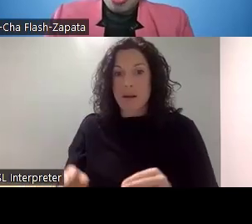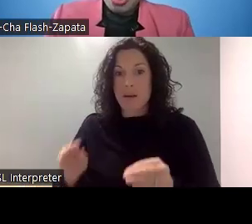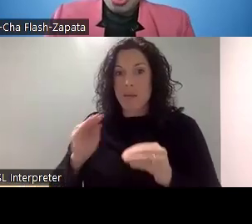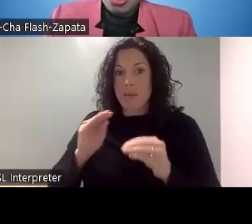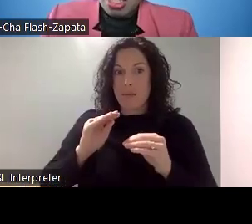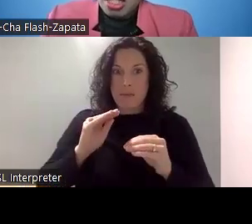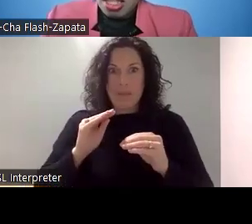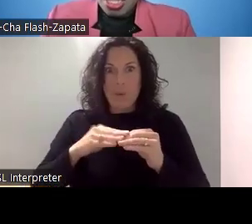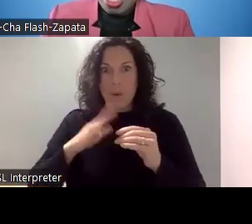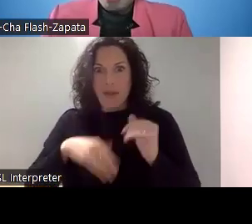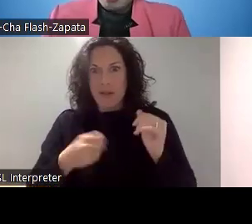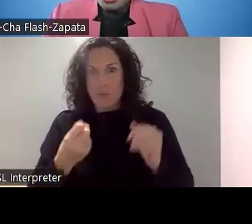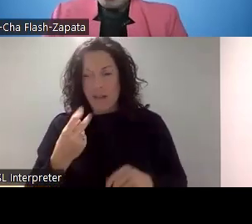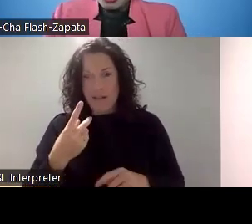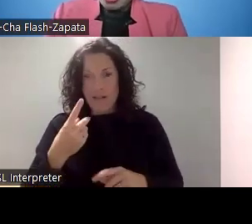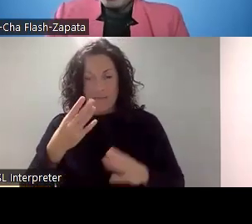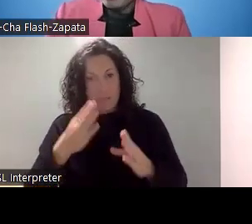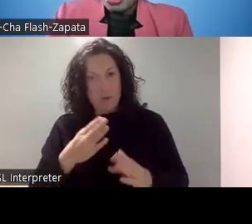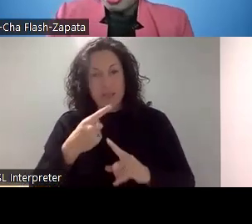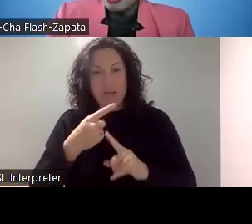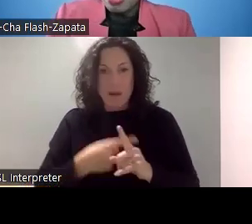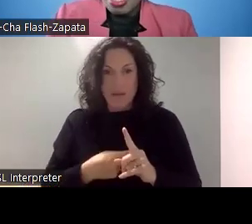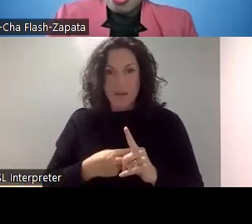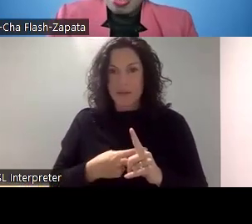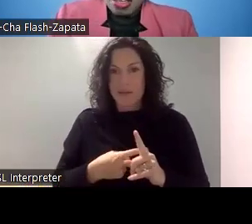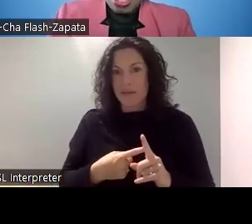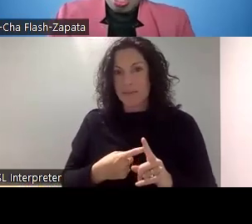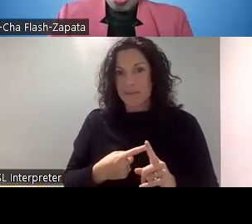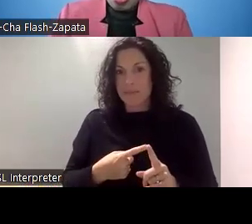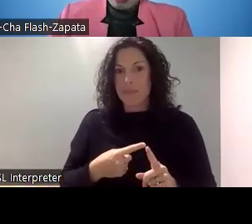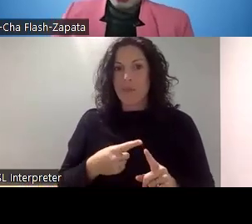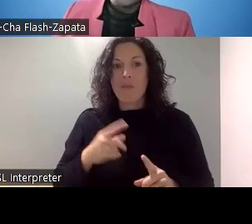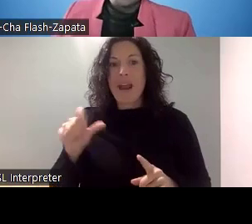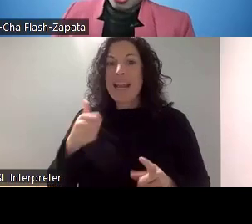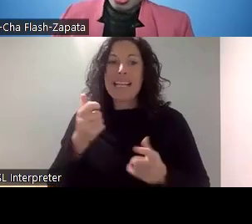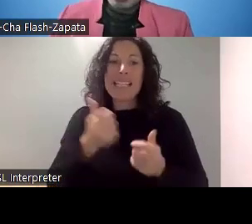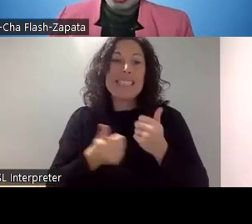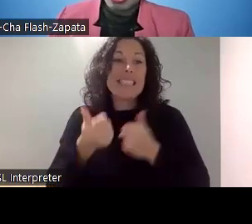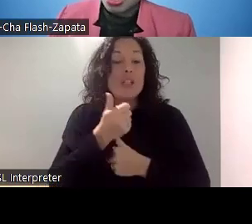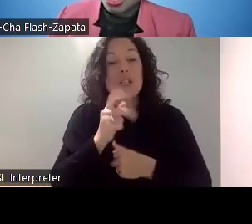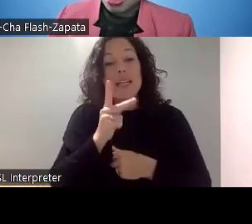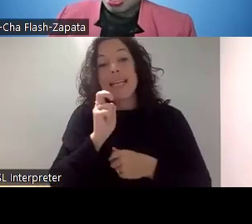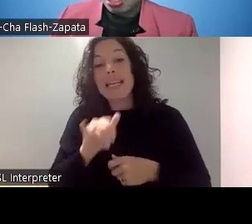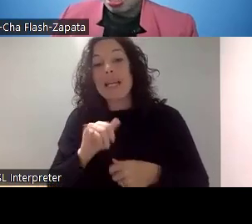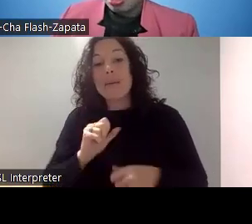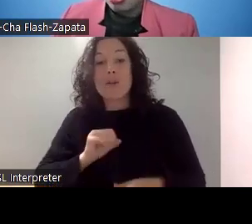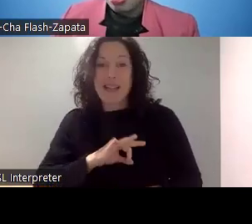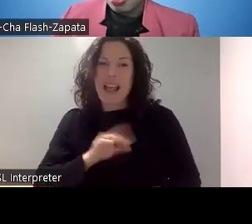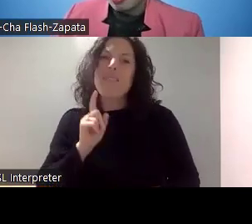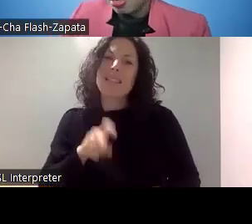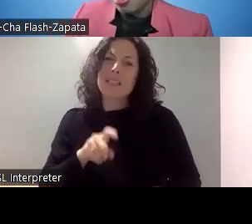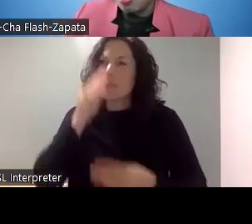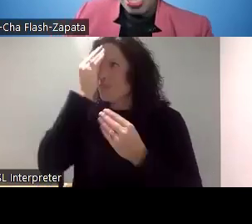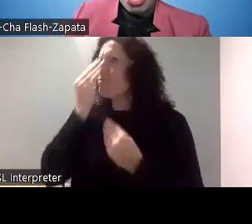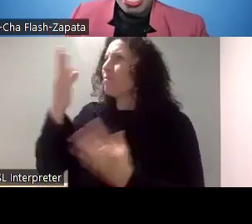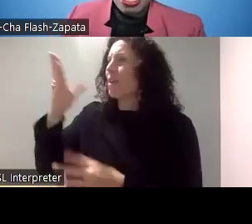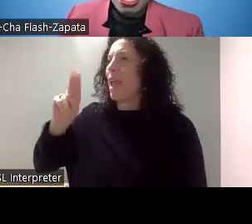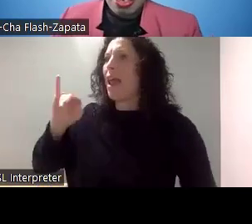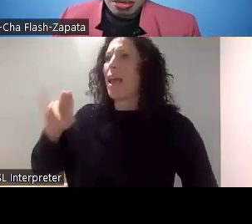for the PD/PIs or any Senior/Key Personnel. Should be ... They should notify NIH.